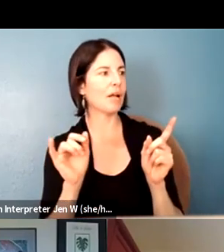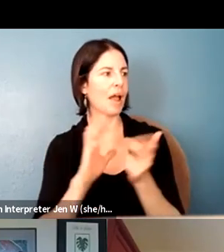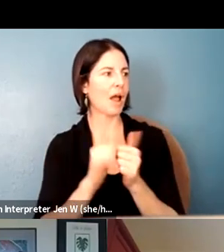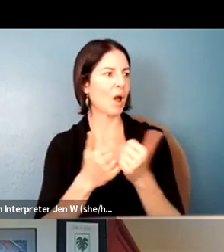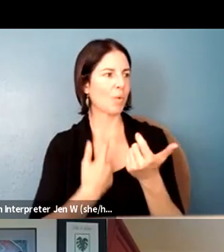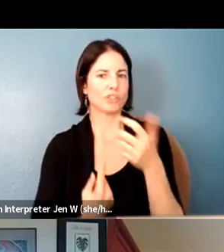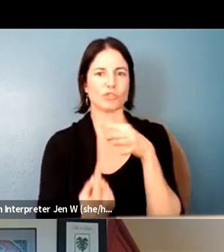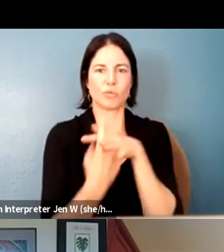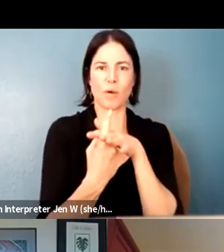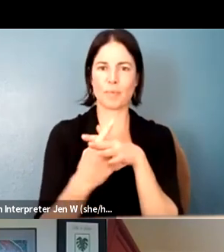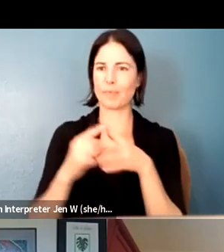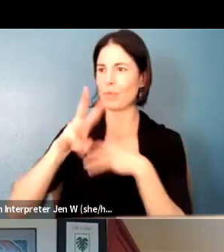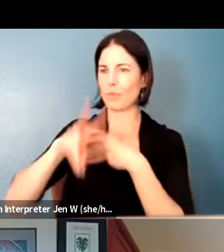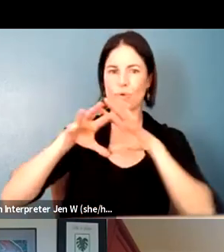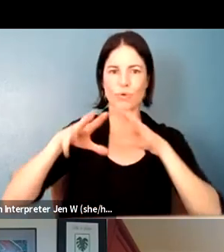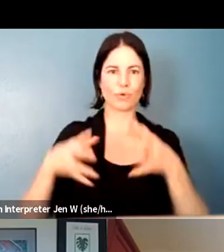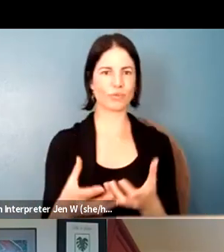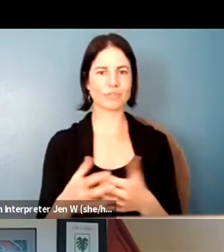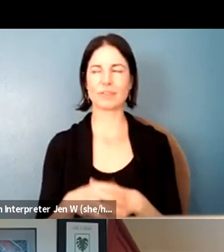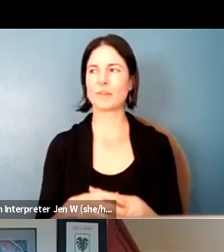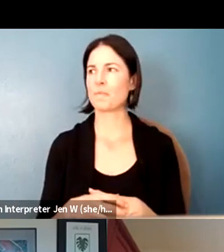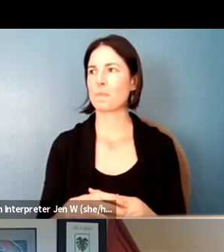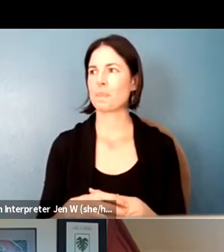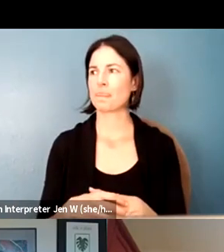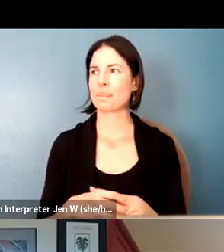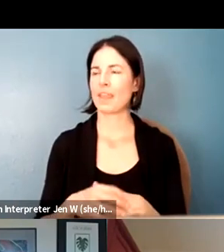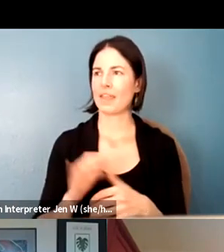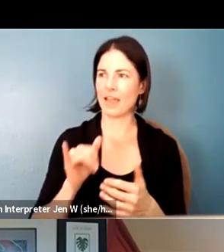that learning is truly a love language, and what it means to